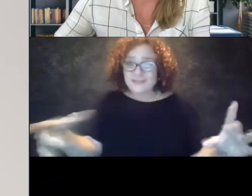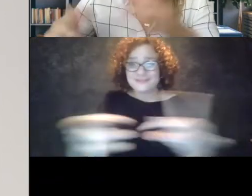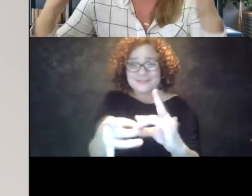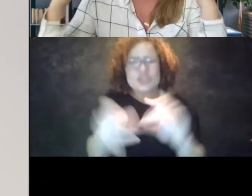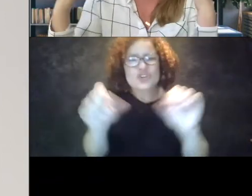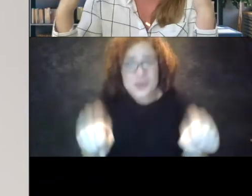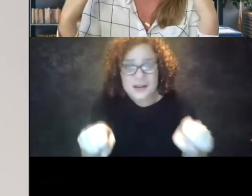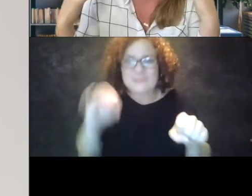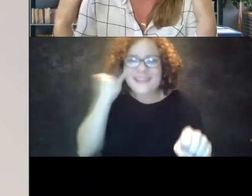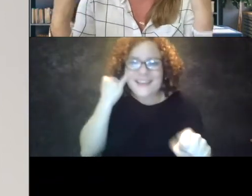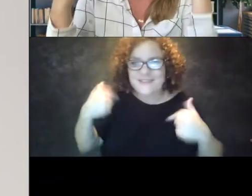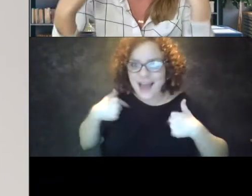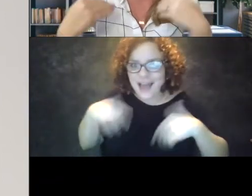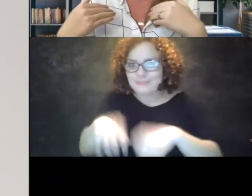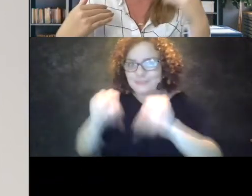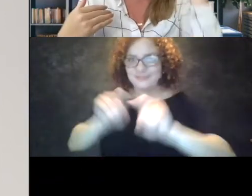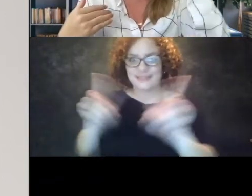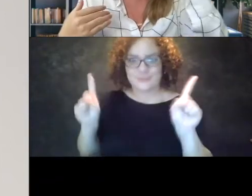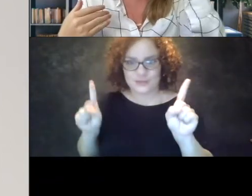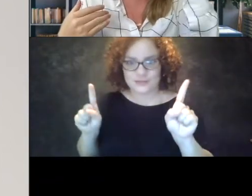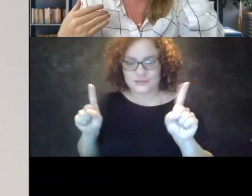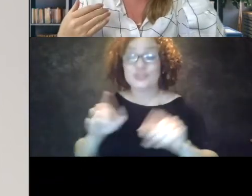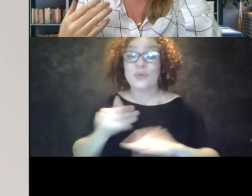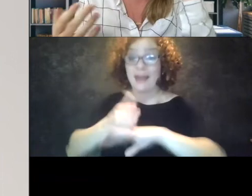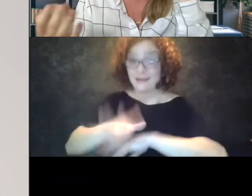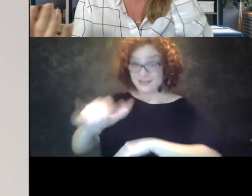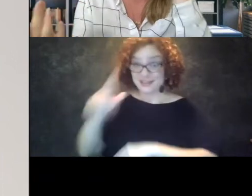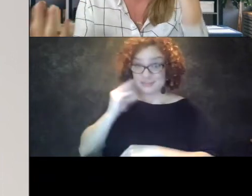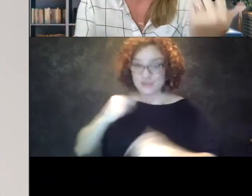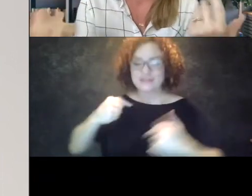important so then after that, I prepared an answer. So when people when children came